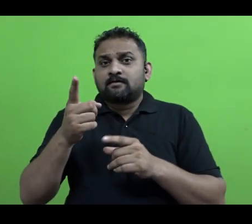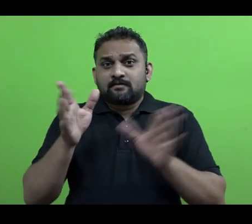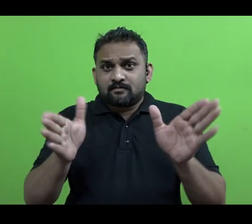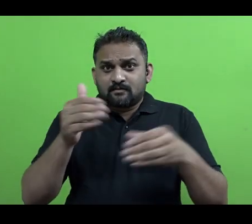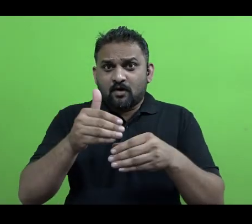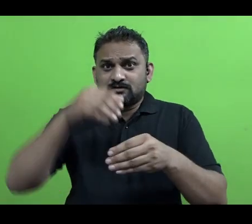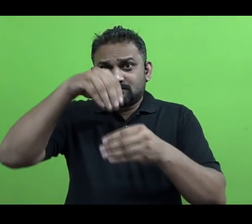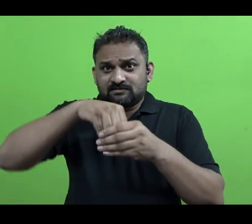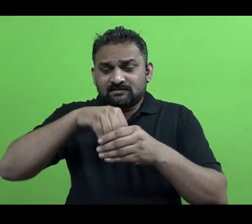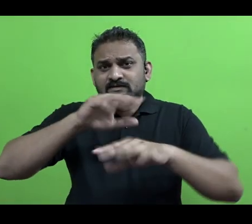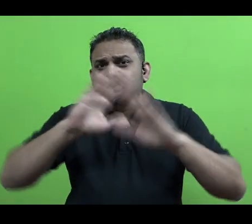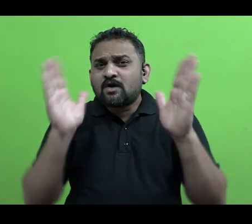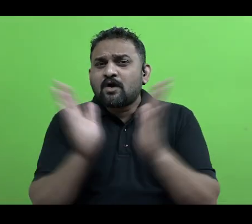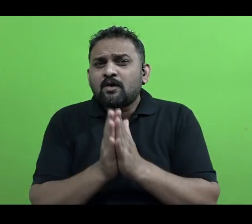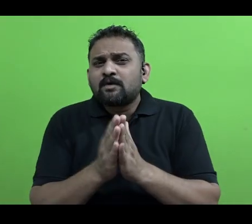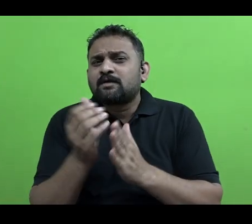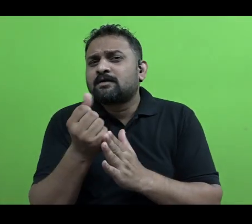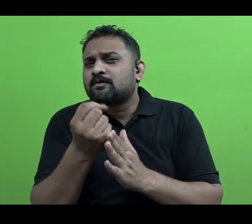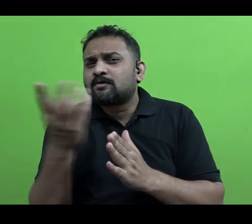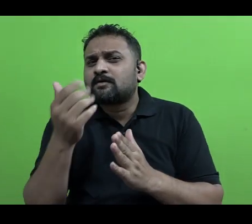How many pens are there in total?